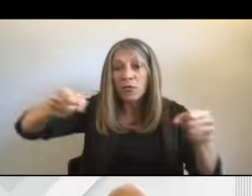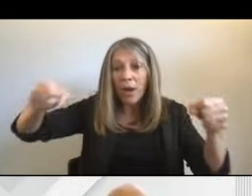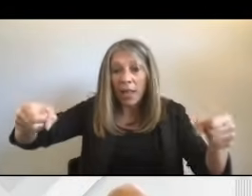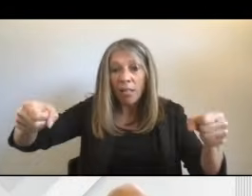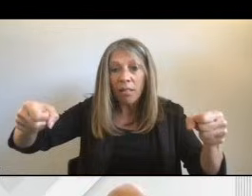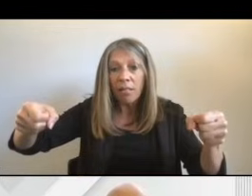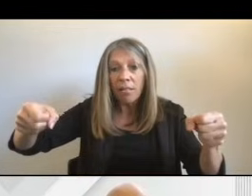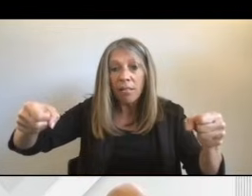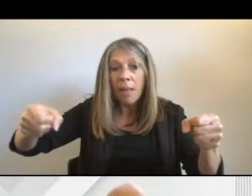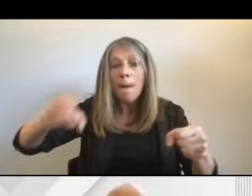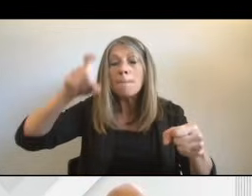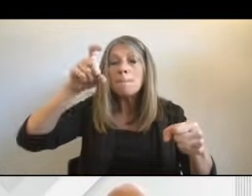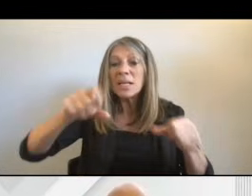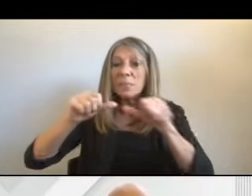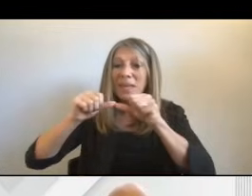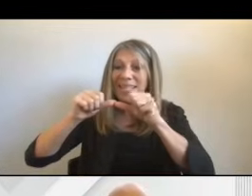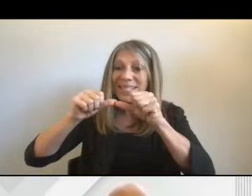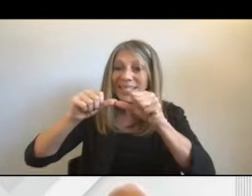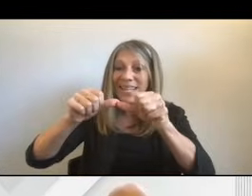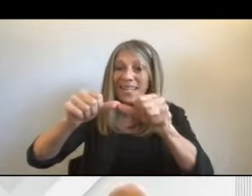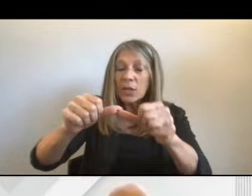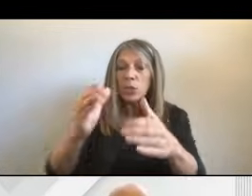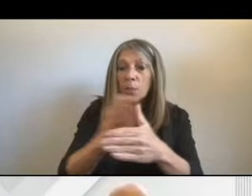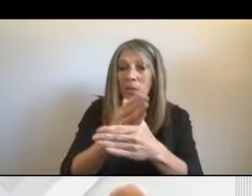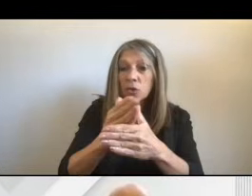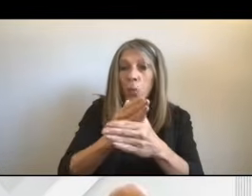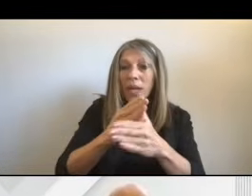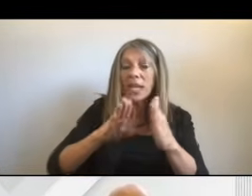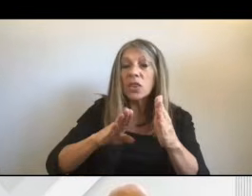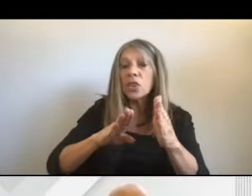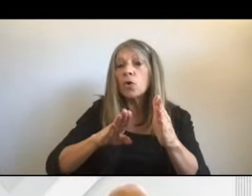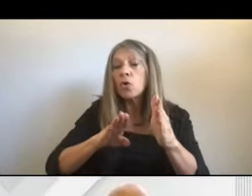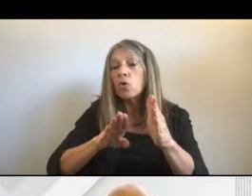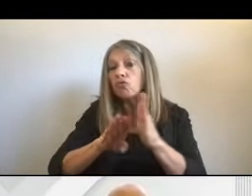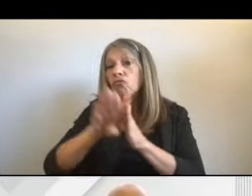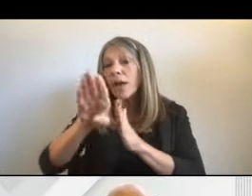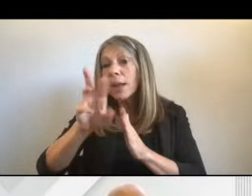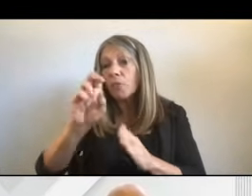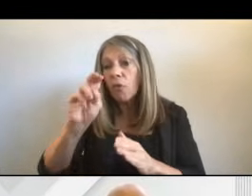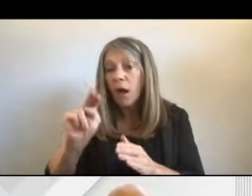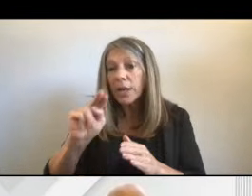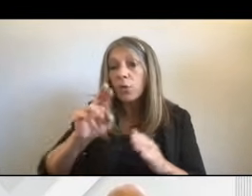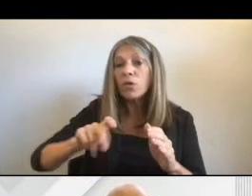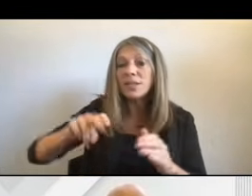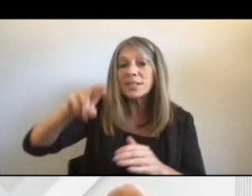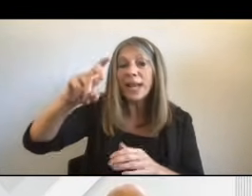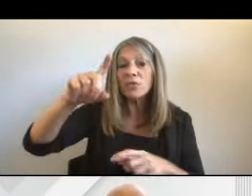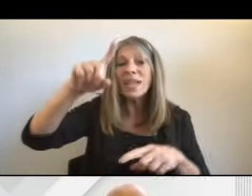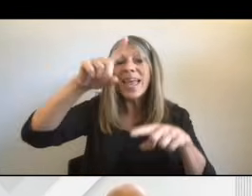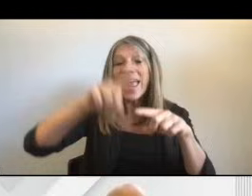must be continuous between the ramp runs or stair flights. And handrails cannot rotate within their